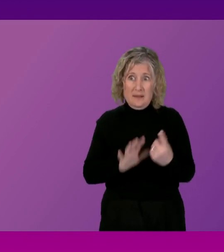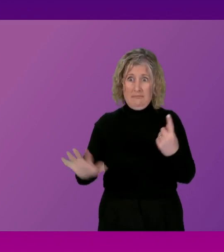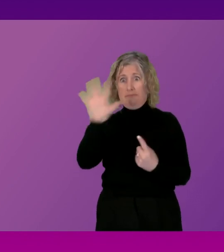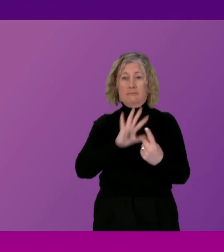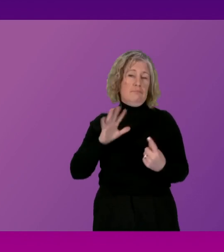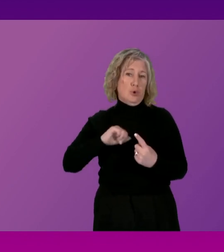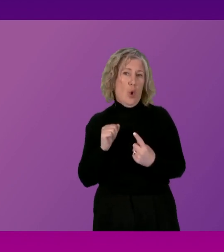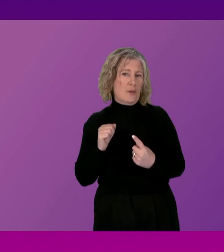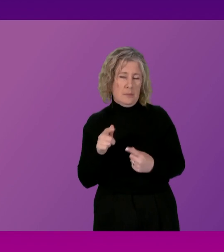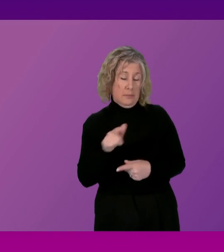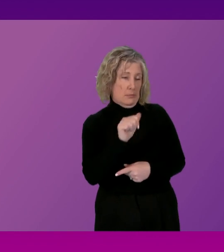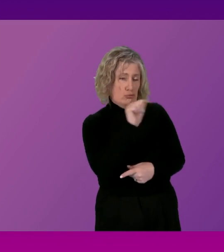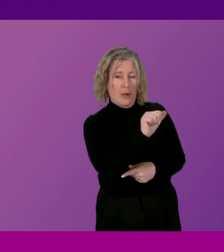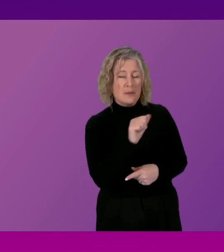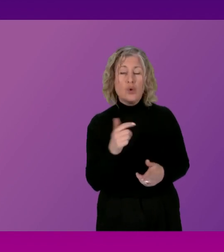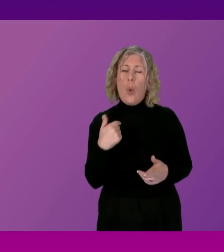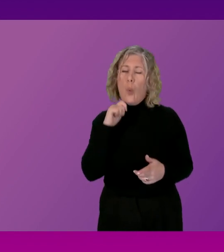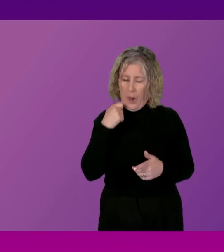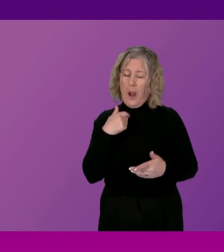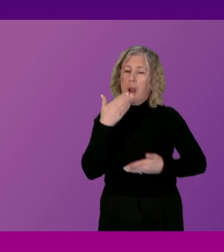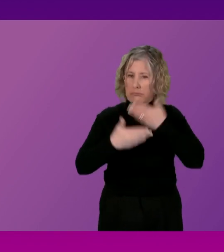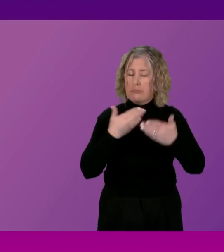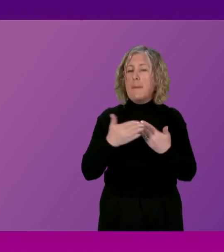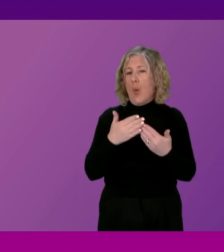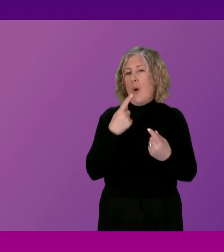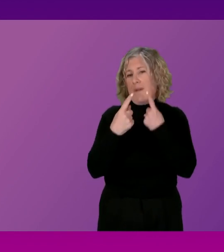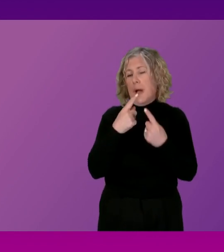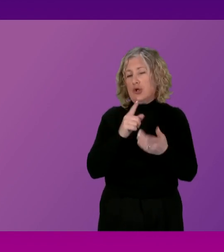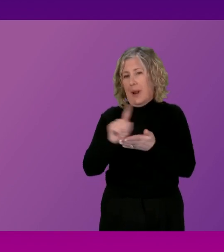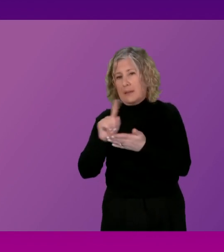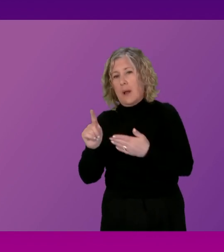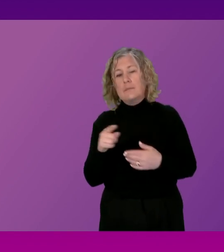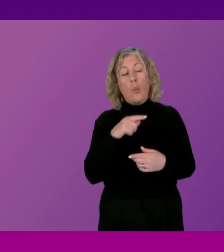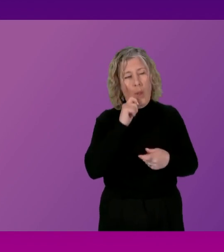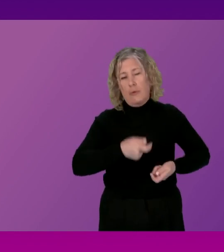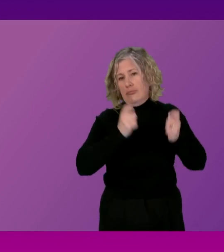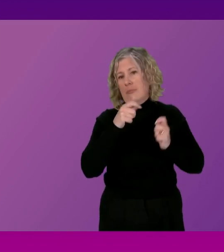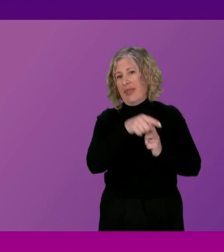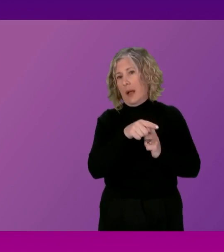We will give further details in due course, but that point will be given serious consideration.